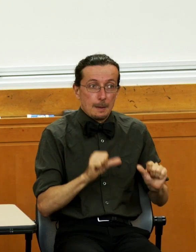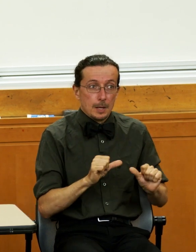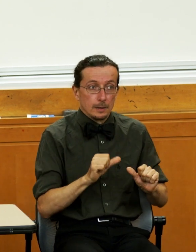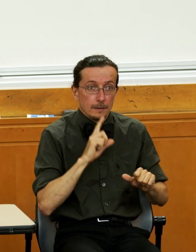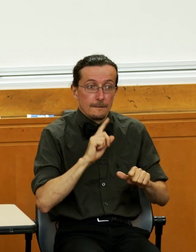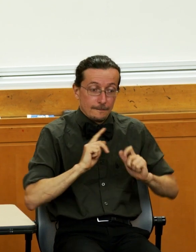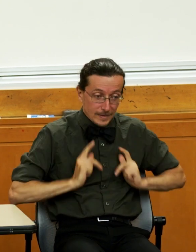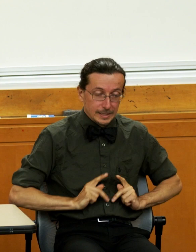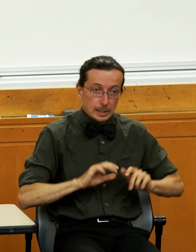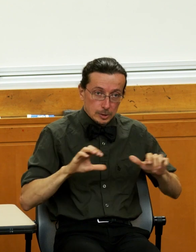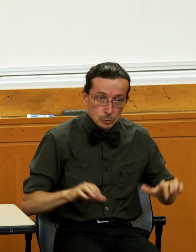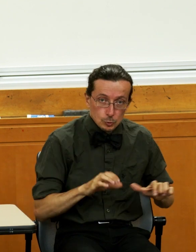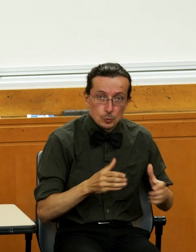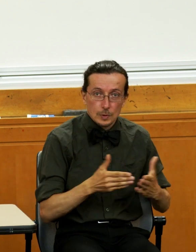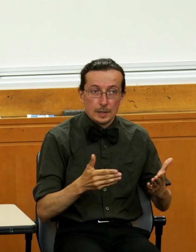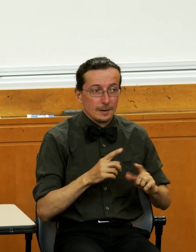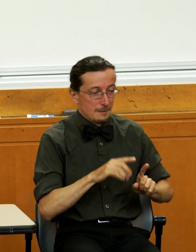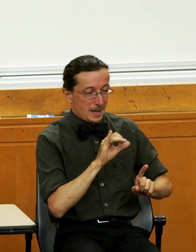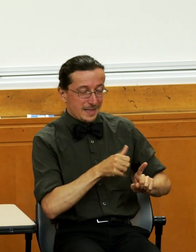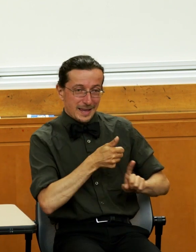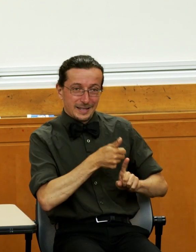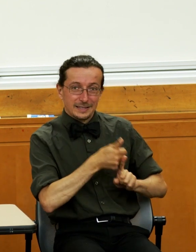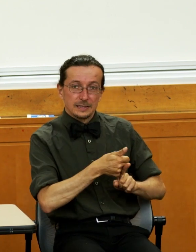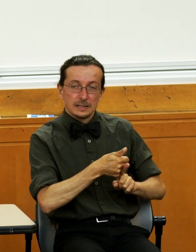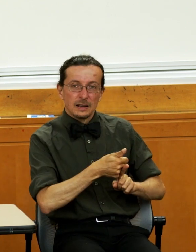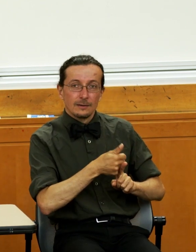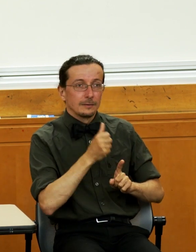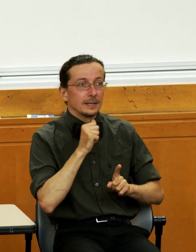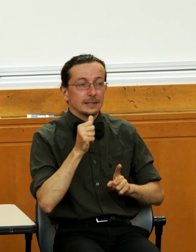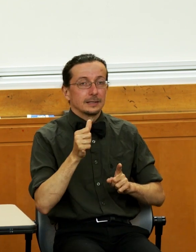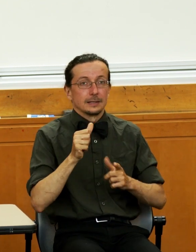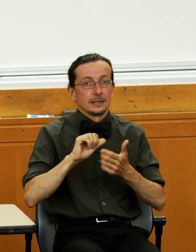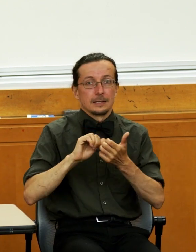But that, in and of itself, is not a negative thing. The way that society responds to it